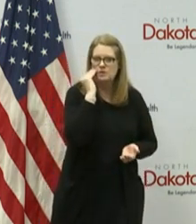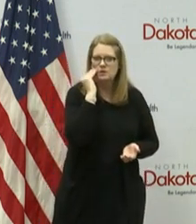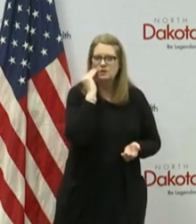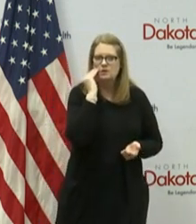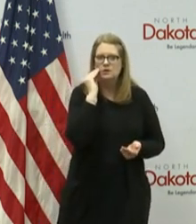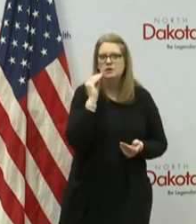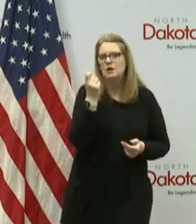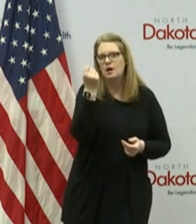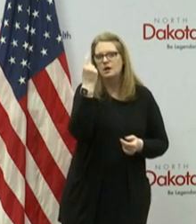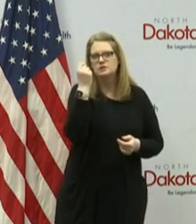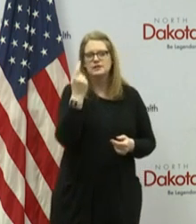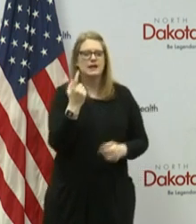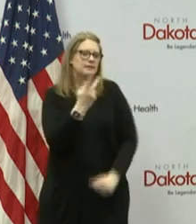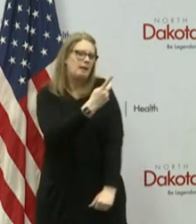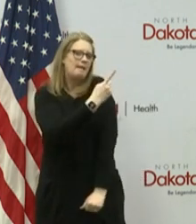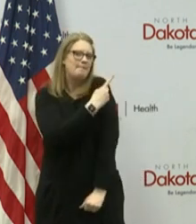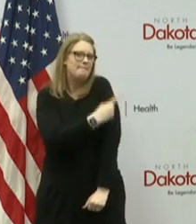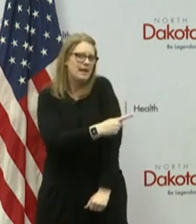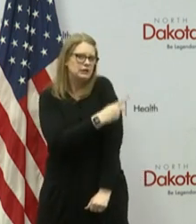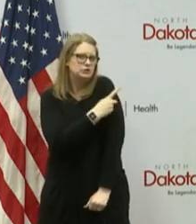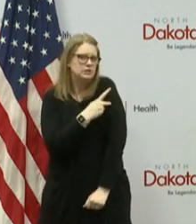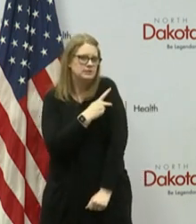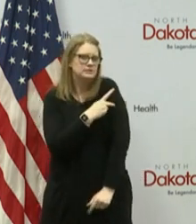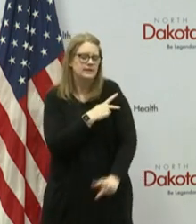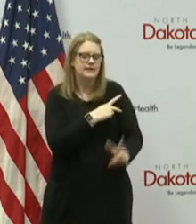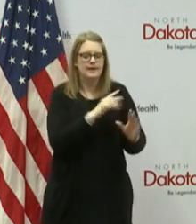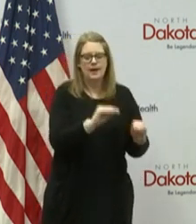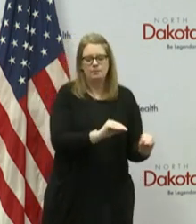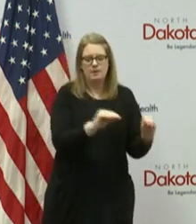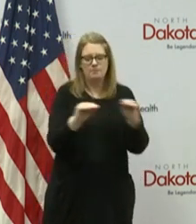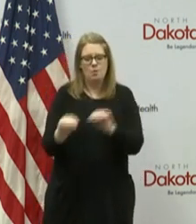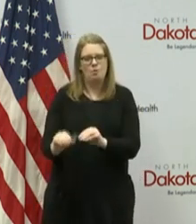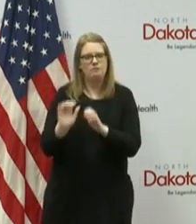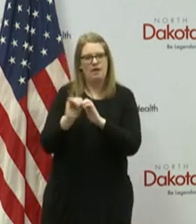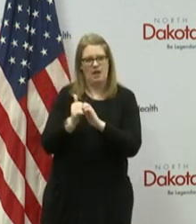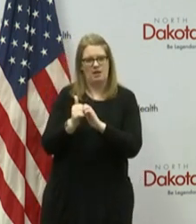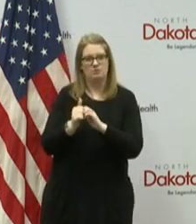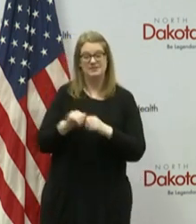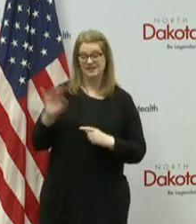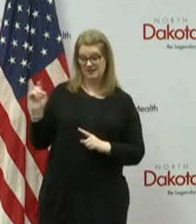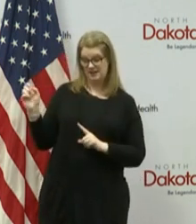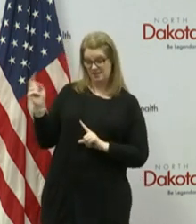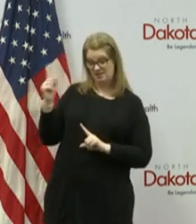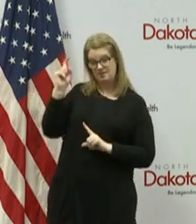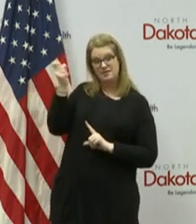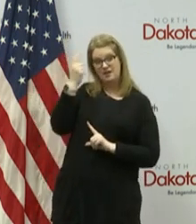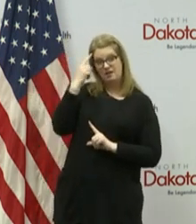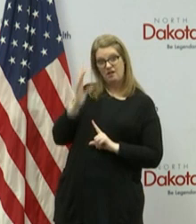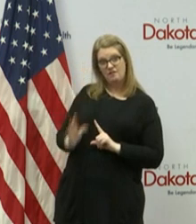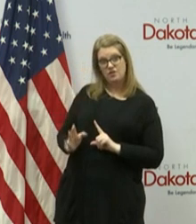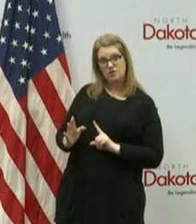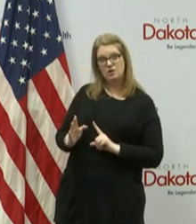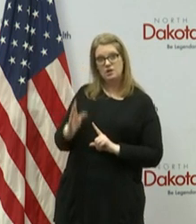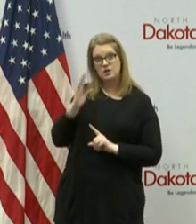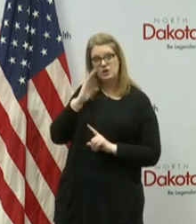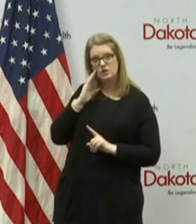INTEREST IN MIND. SINCE LAST THURSDAY WE HAVE BEEN WORKING CLOSELY WITH THE HOSPITALS AND NURSING HOMES SPECIFICALLY AS IT RELATES TO HOW WE WILL MOVE PATIENTS